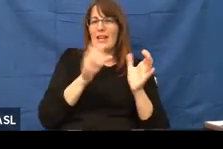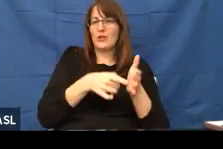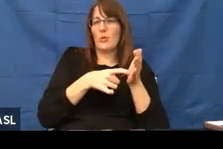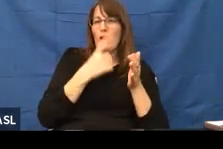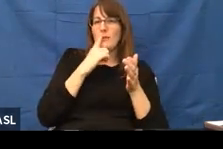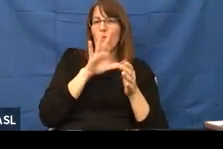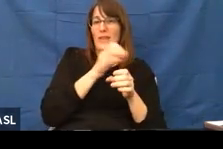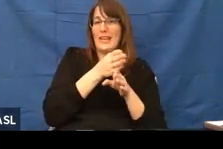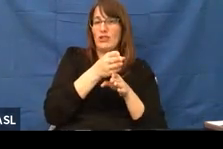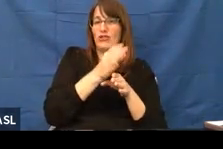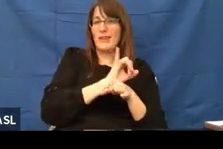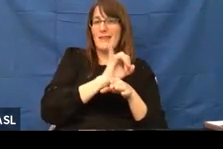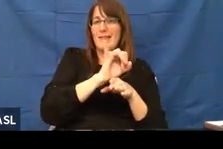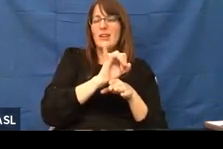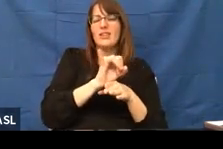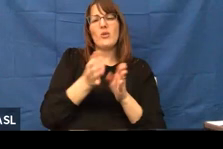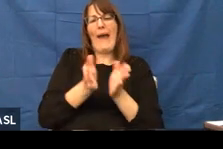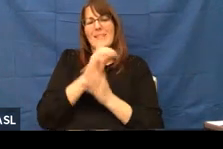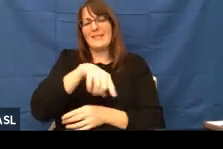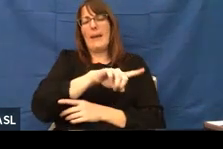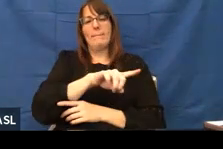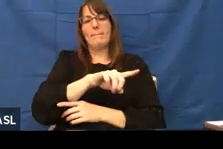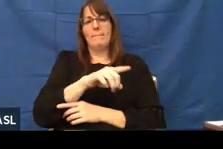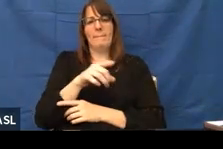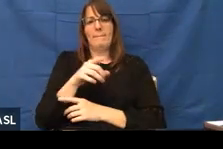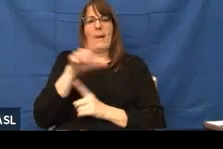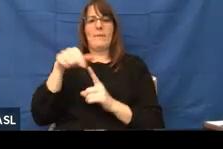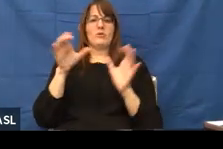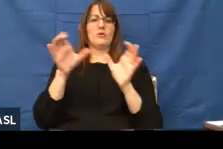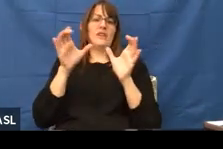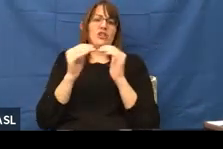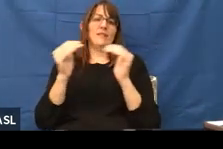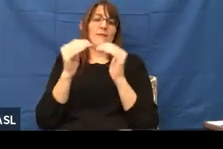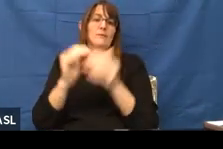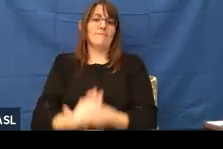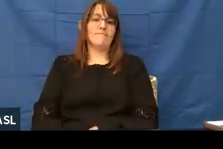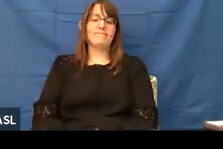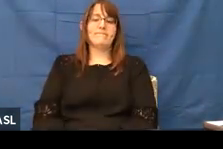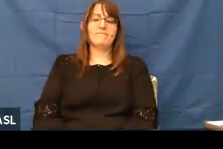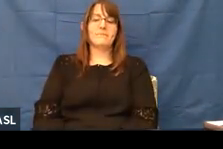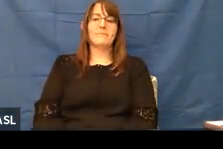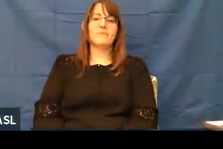Allison Frenzel : You know, utilizing the expertise of your advisory for that question specifically as well. Alright. Allison Frenzel : Your